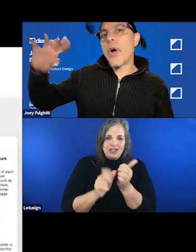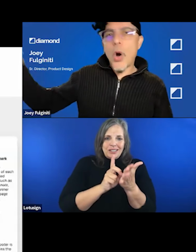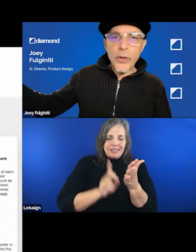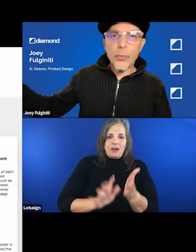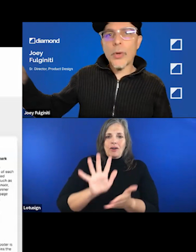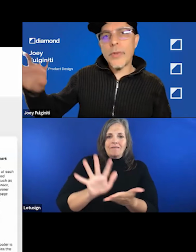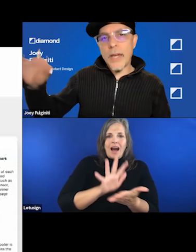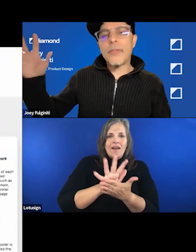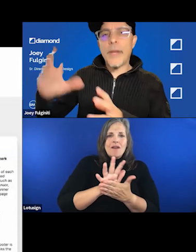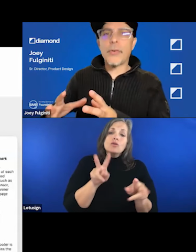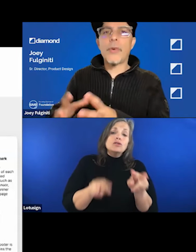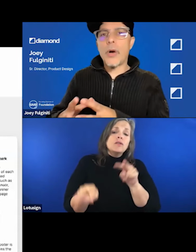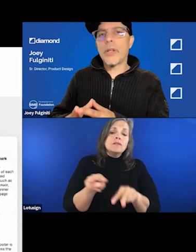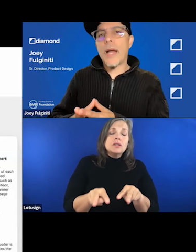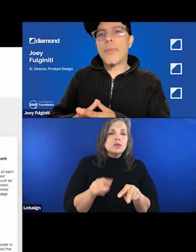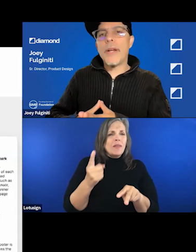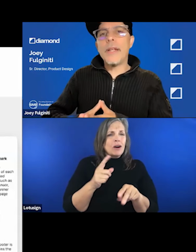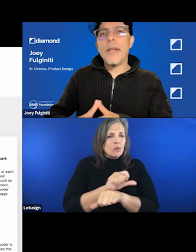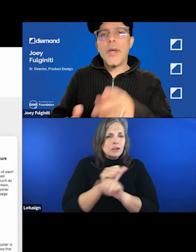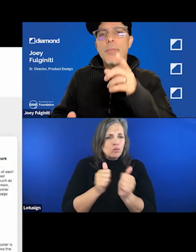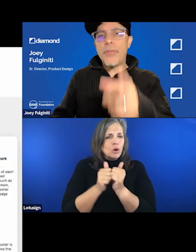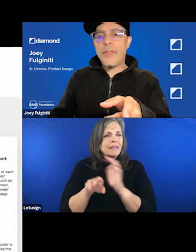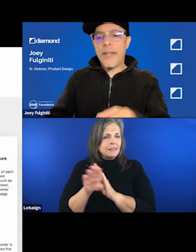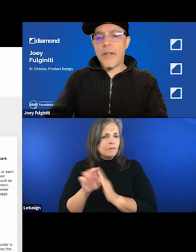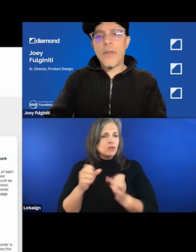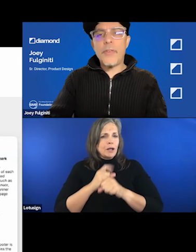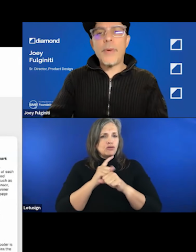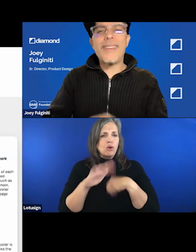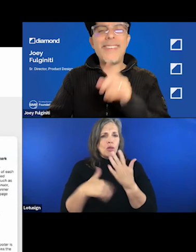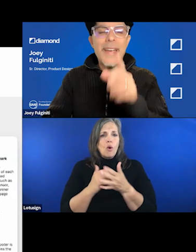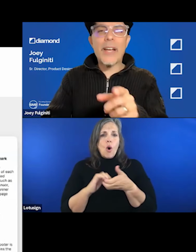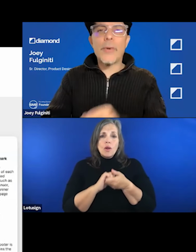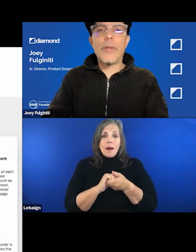always work with devs make sure they're all collaborating but this handoff has been integral